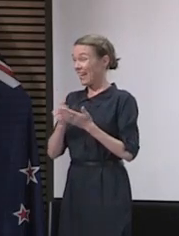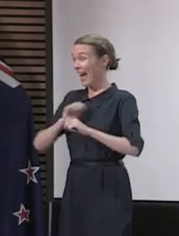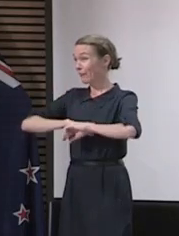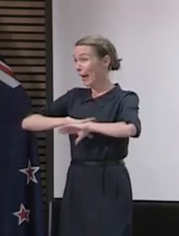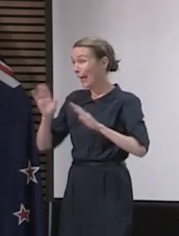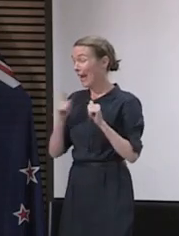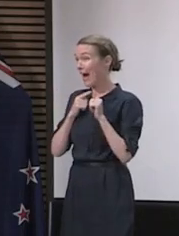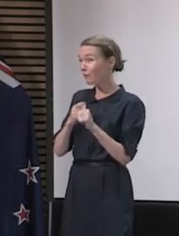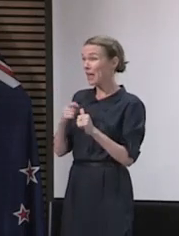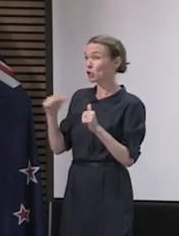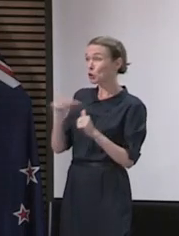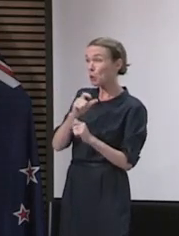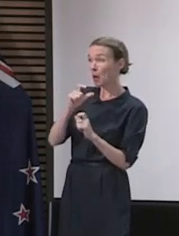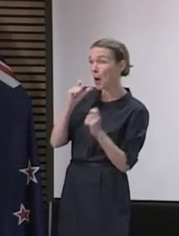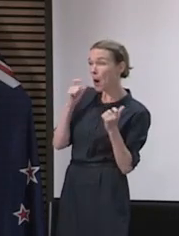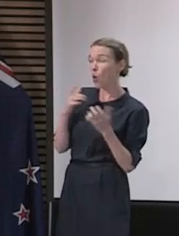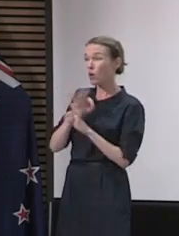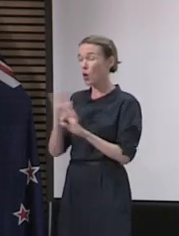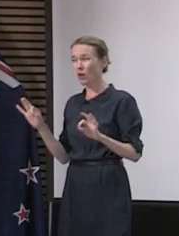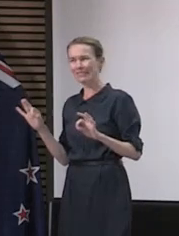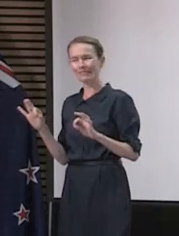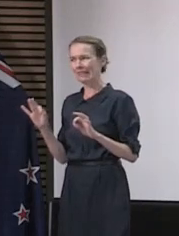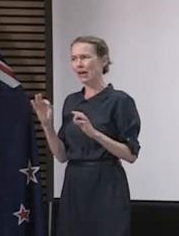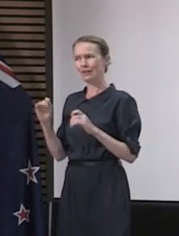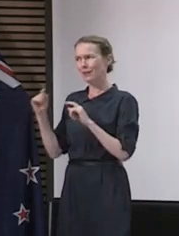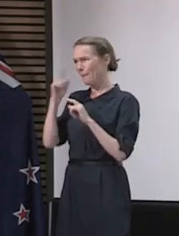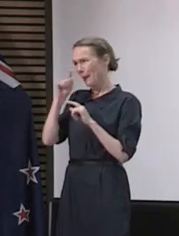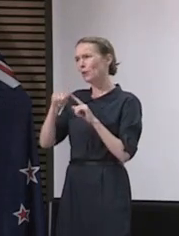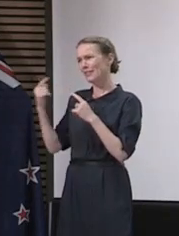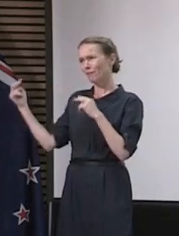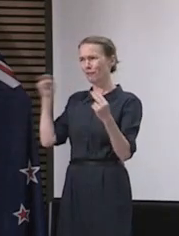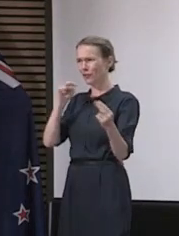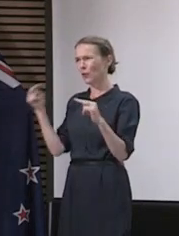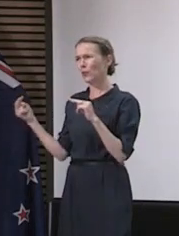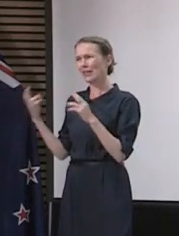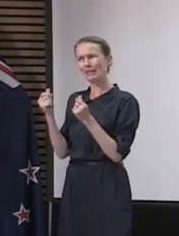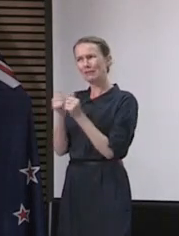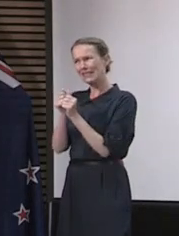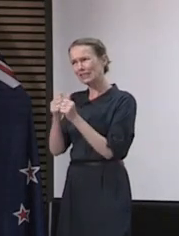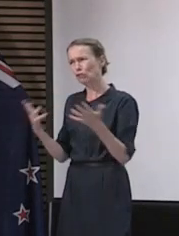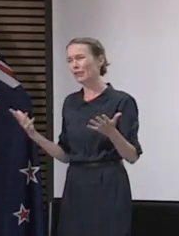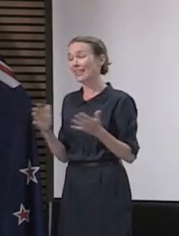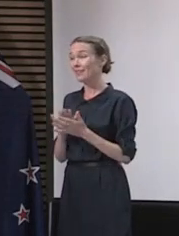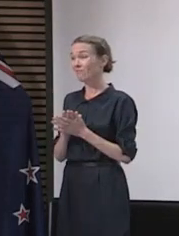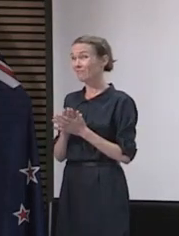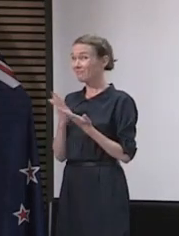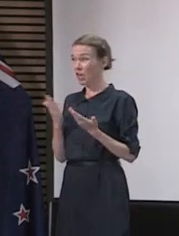high level specialists on both side of the argument. So, again, I think if people want to wear a mask, they should.